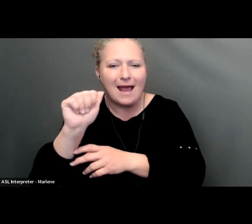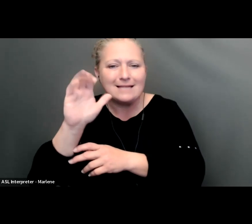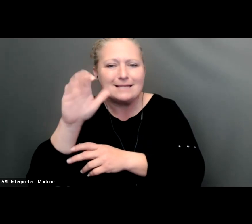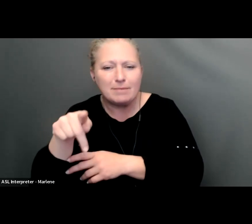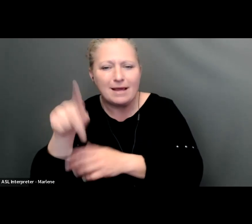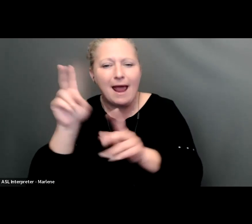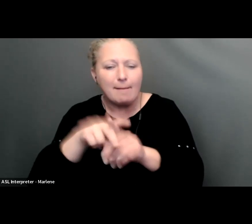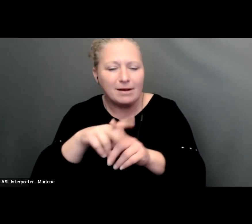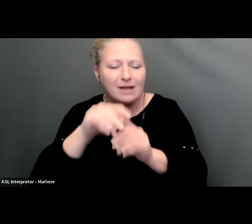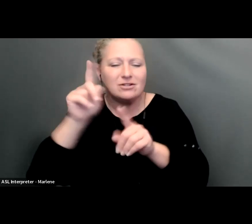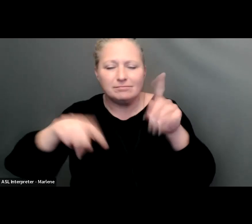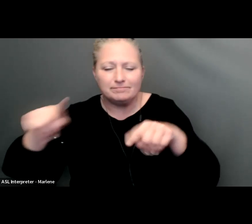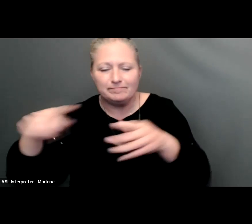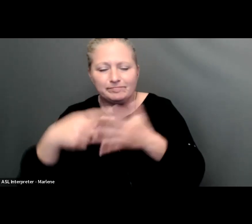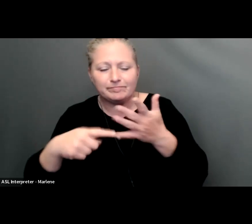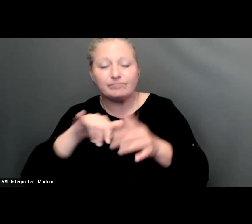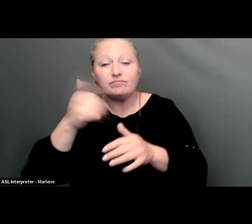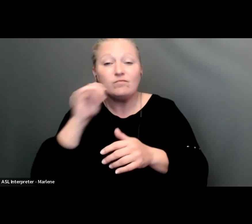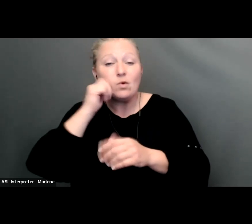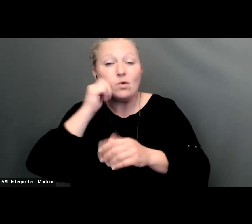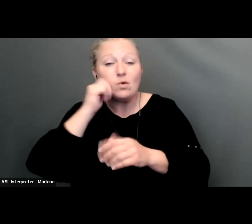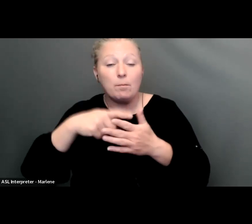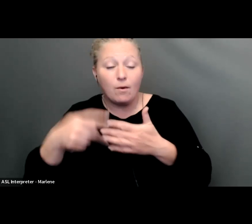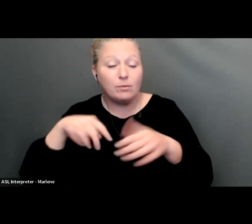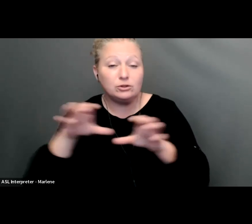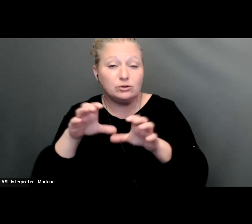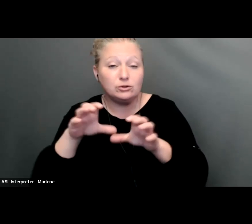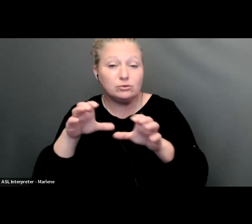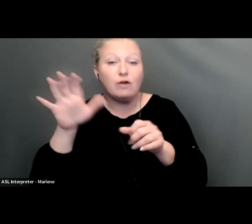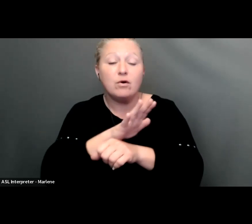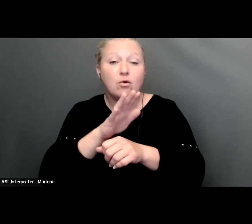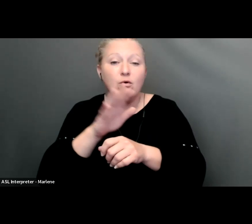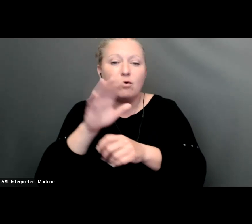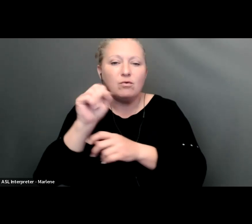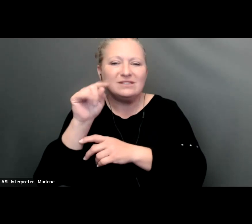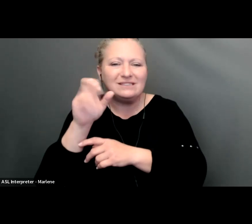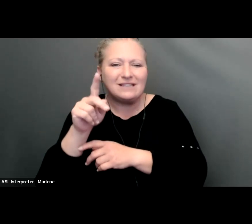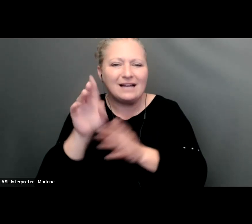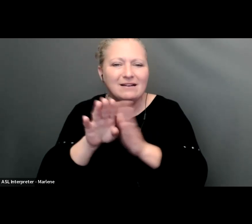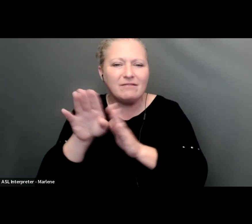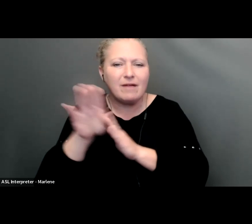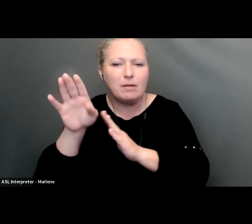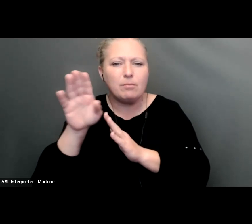etc. Another cool program we are doing is the full stack web developer program. This program is one